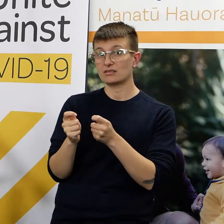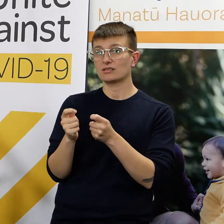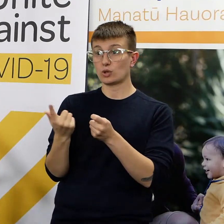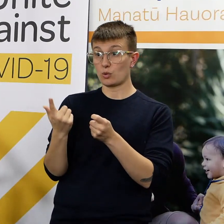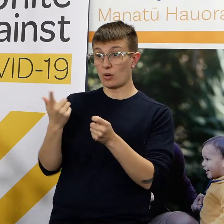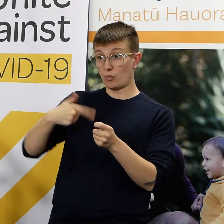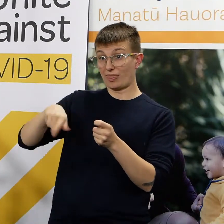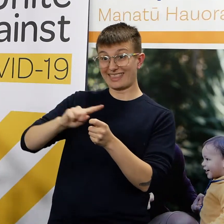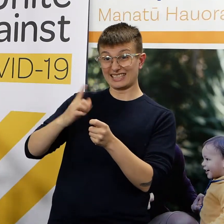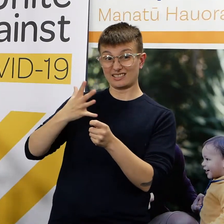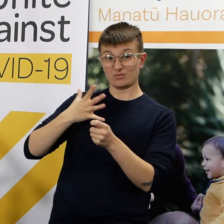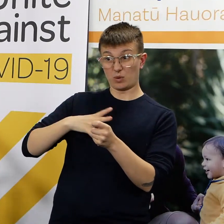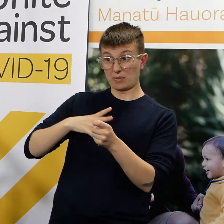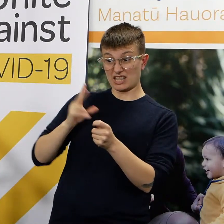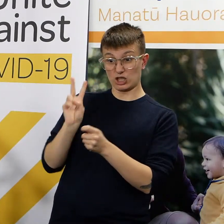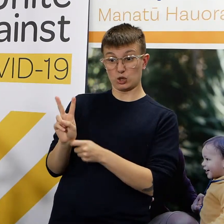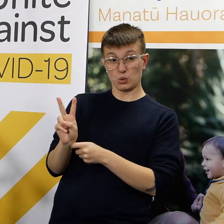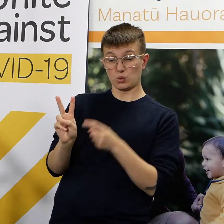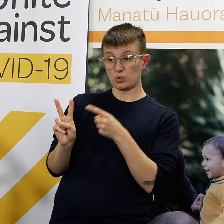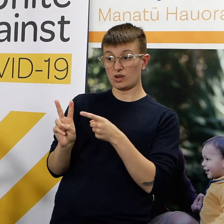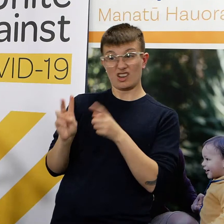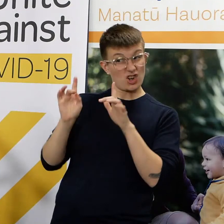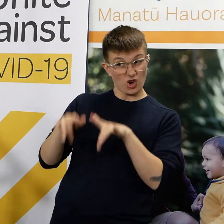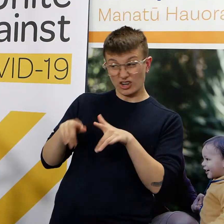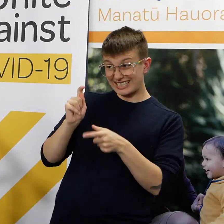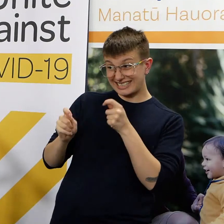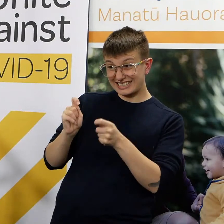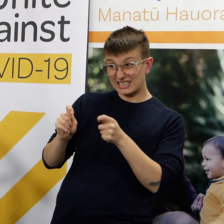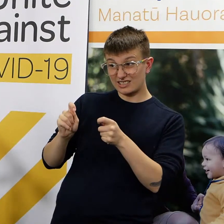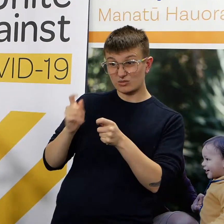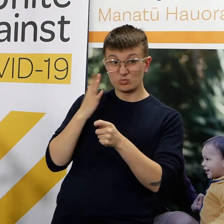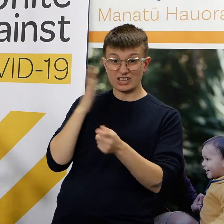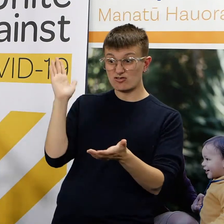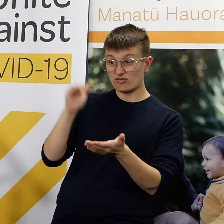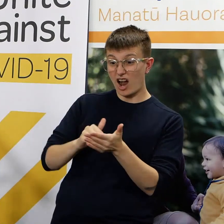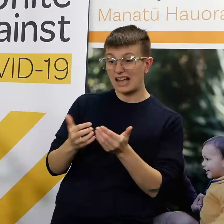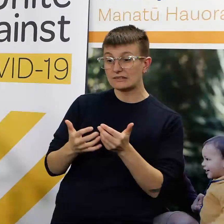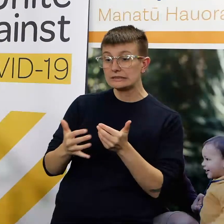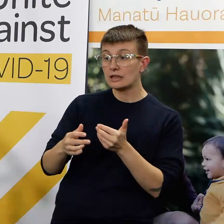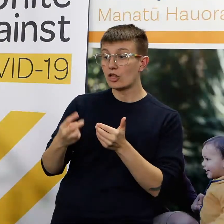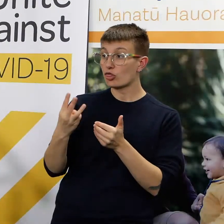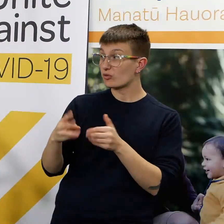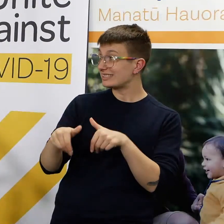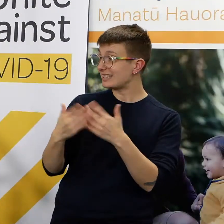That's correct and what I can say is that last week during-- we went into alert level one very quickly.